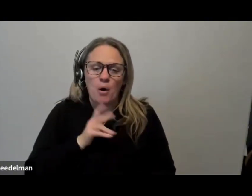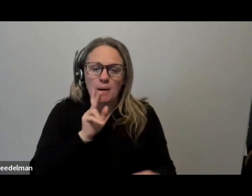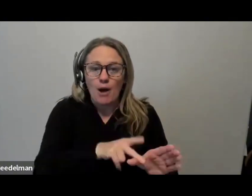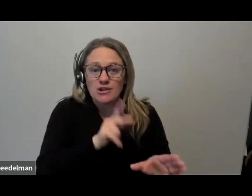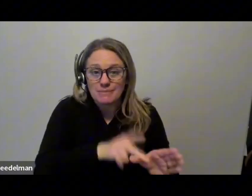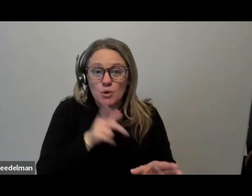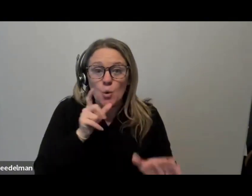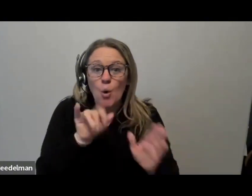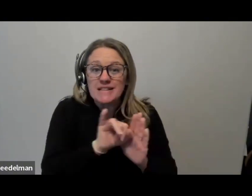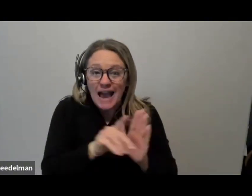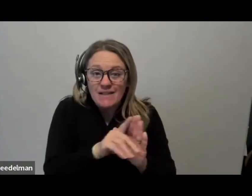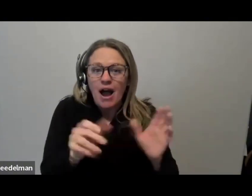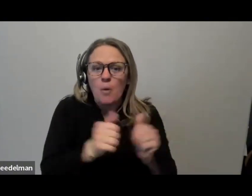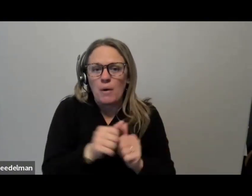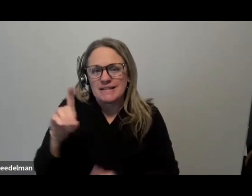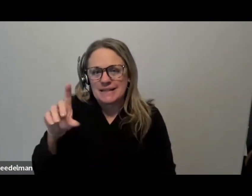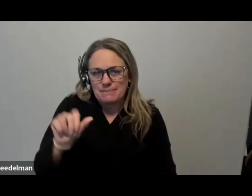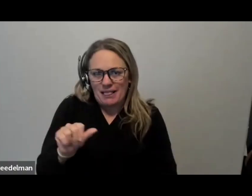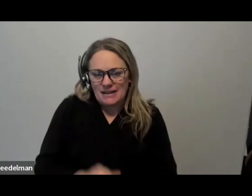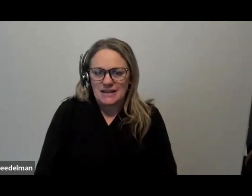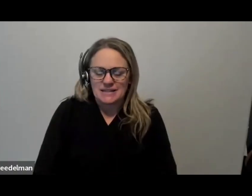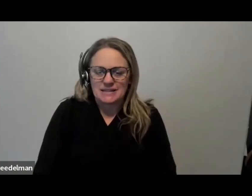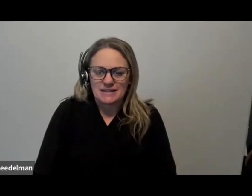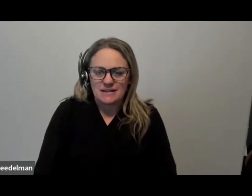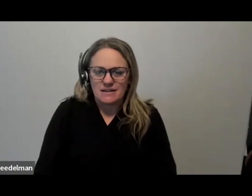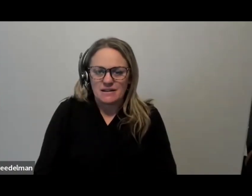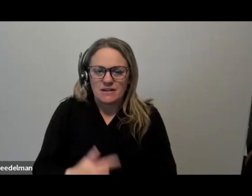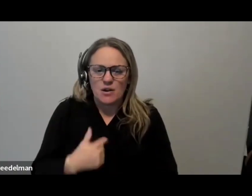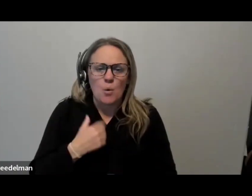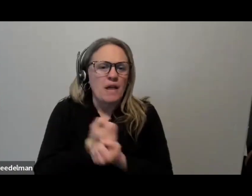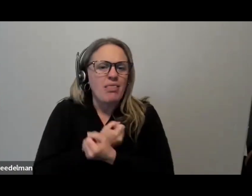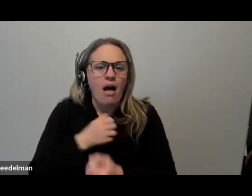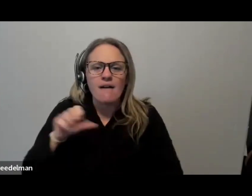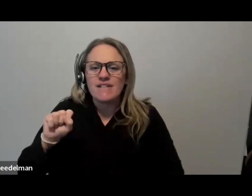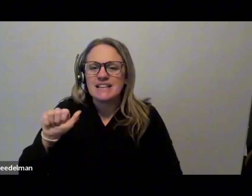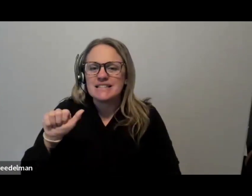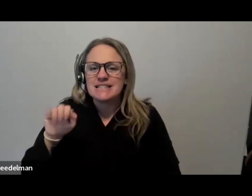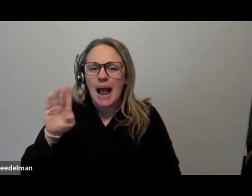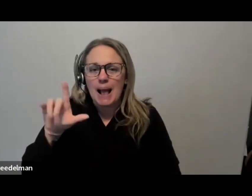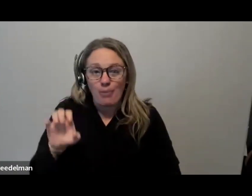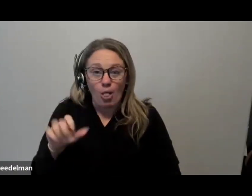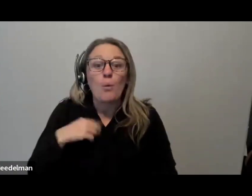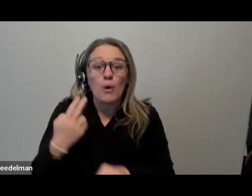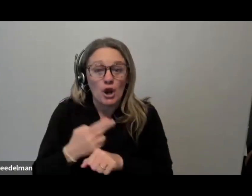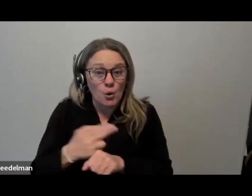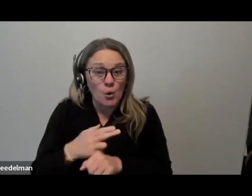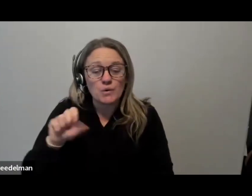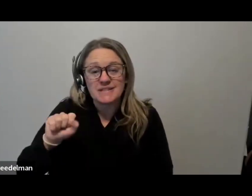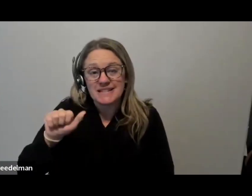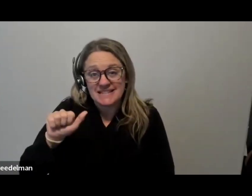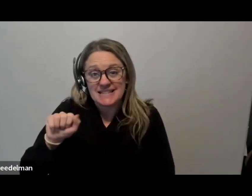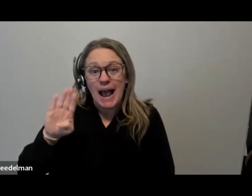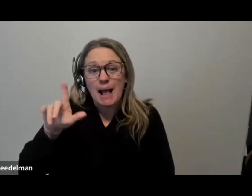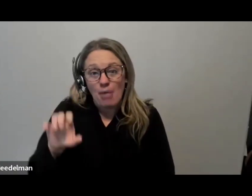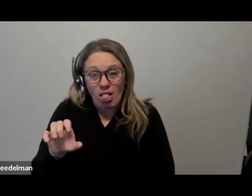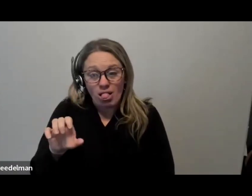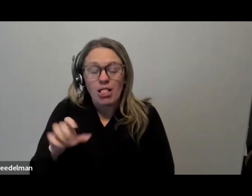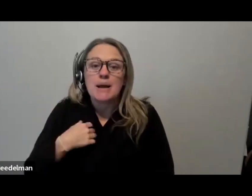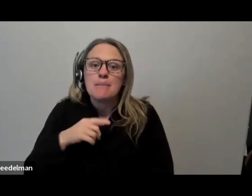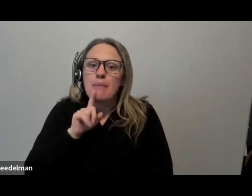And we use Fable - love Fable, huge fan - and that ensures we're getting a diverse range of perspectives right from the get go.